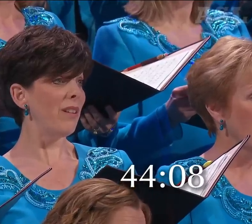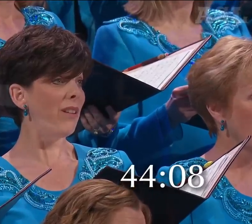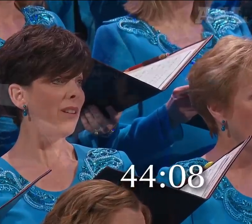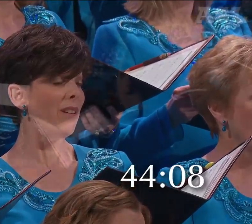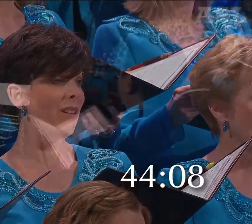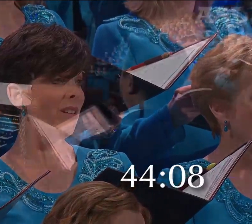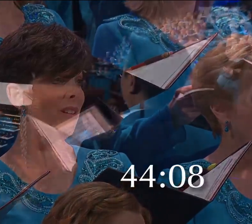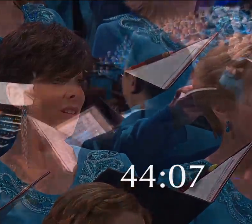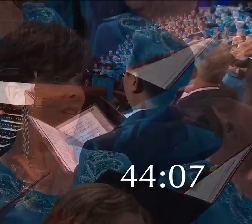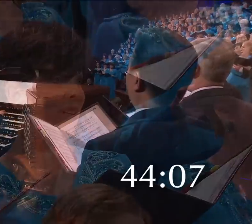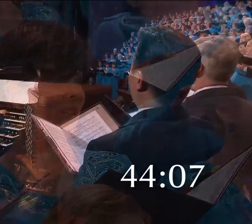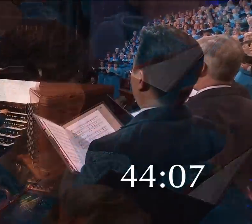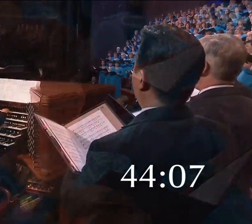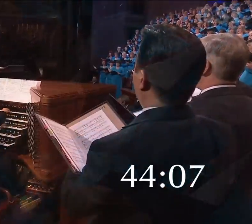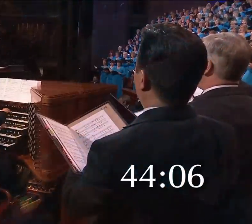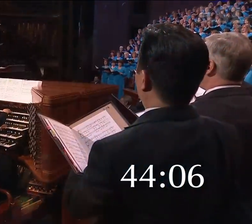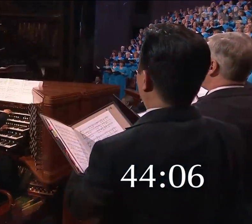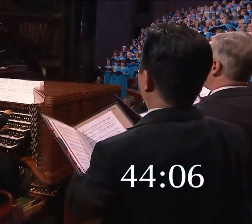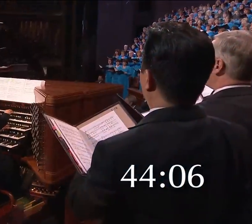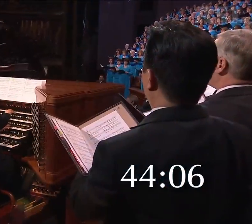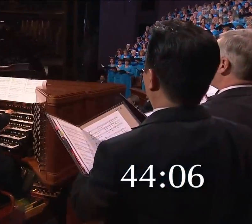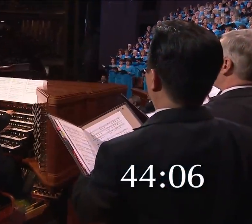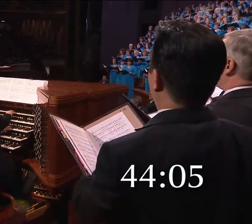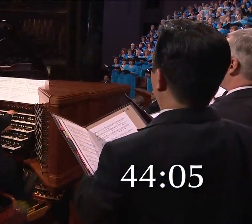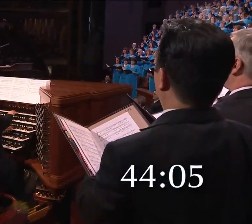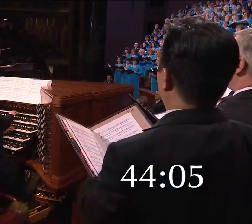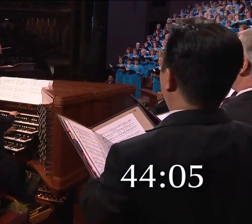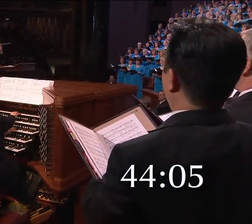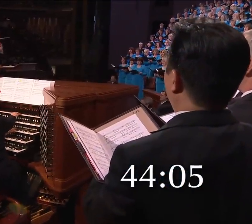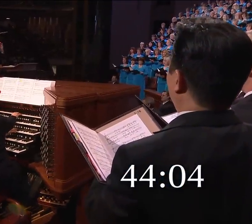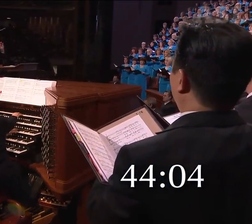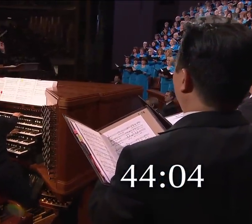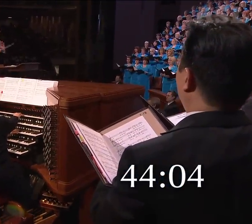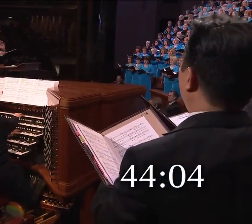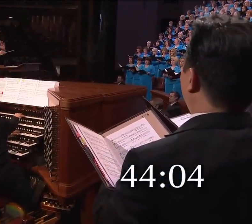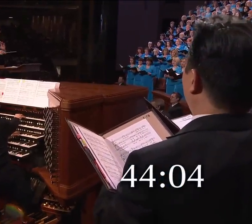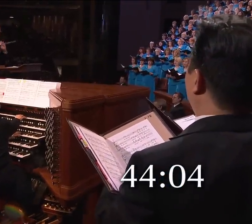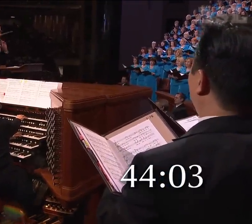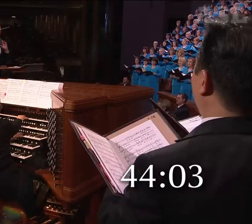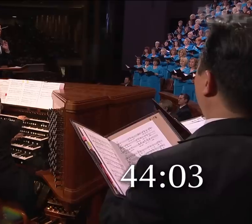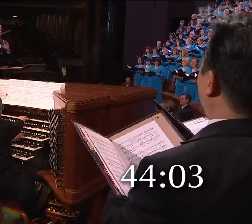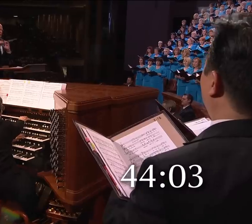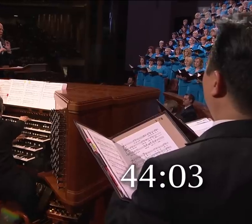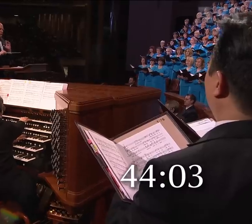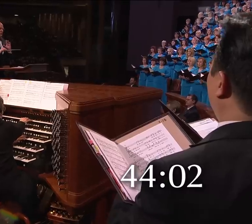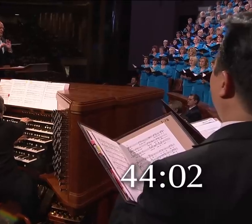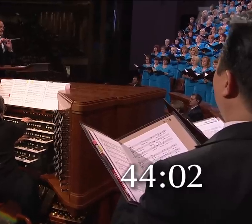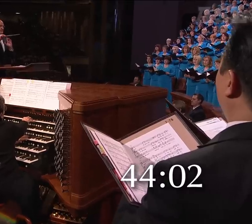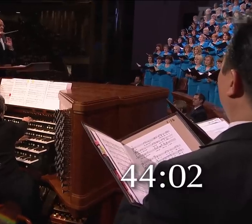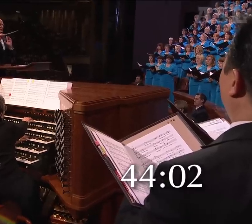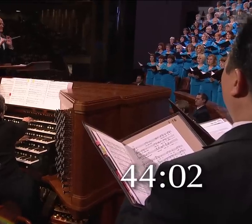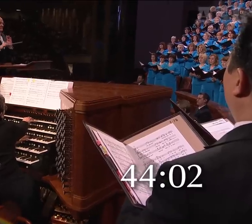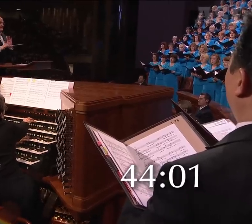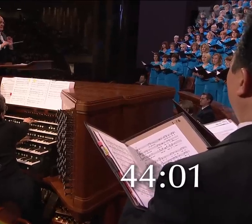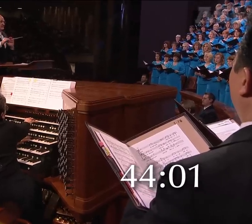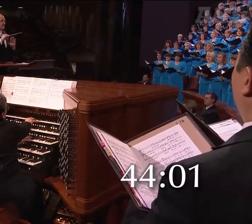THIS IS THE ENGLISH CLOSED CAPTION CHANNEL OF THE CHURCH OF JESUS CHRIST OF LATTER-DAY SAINTS.